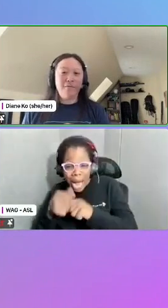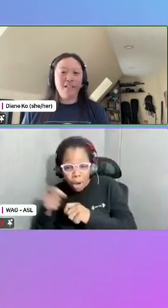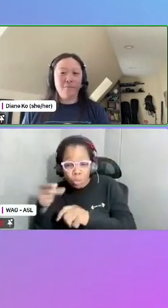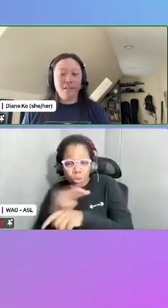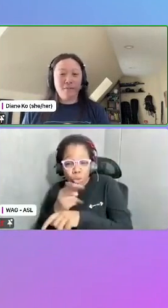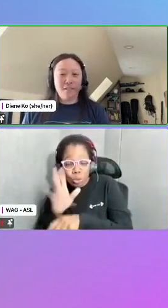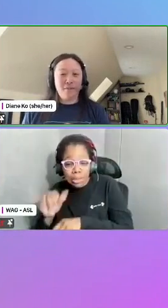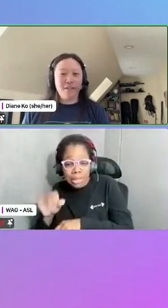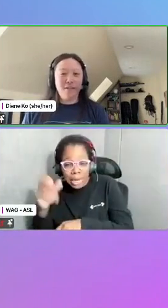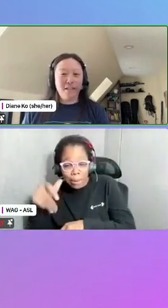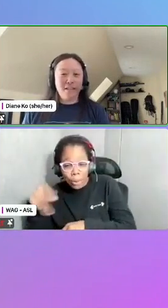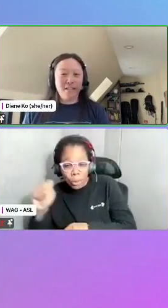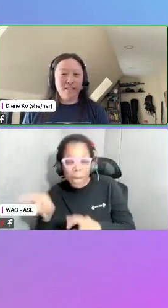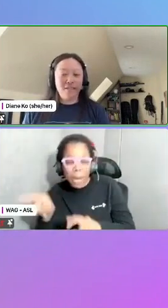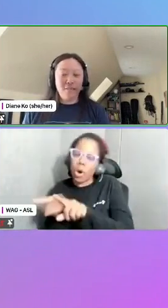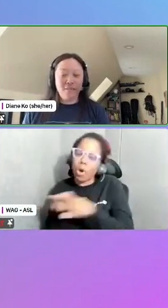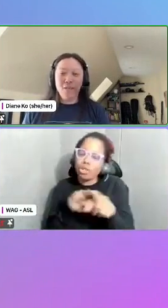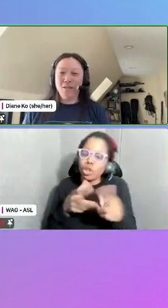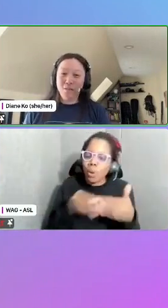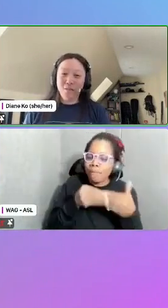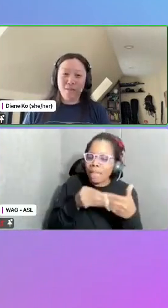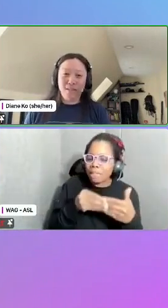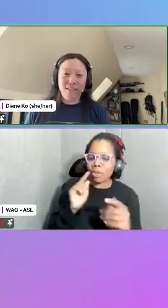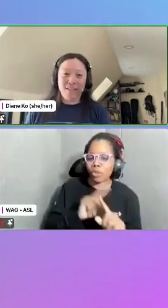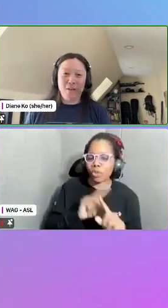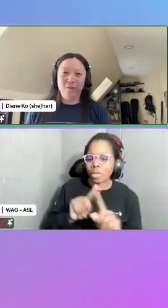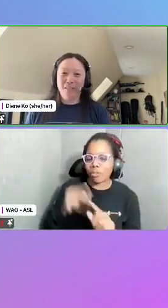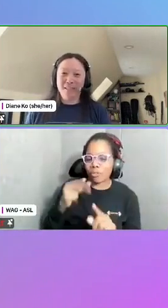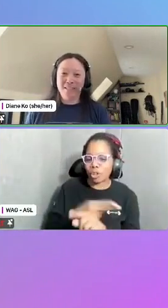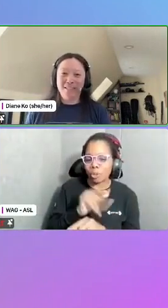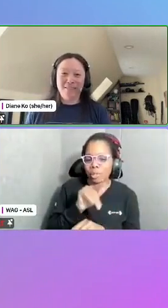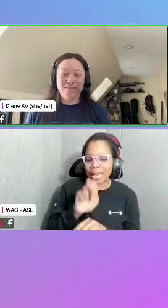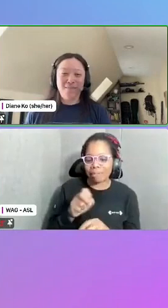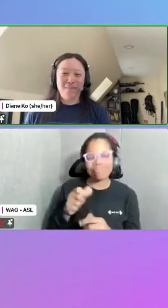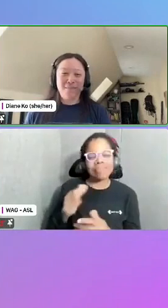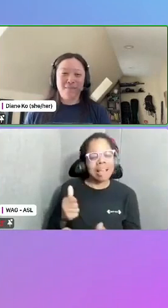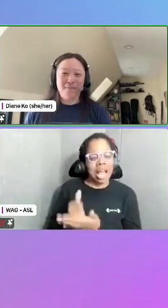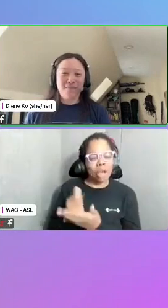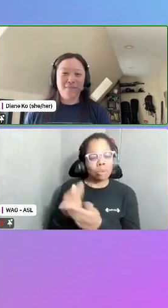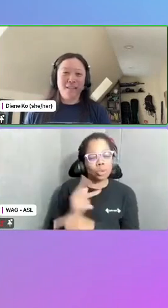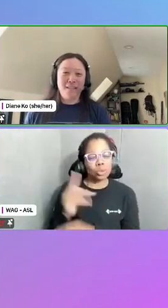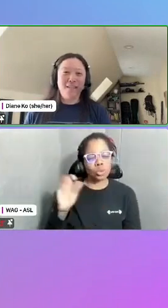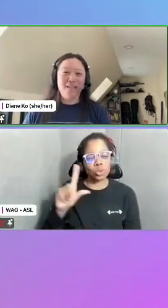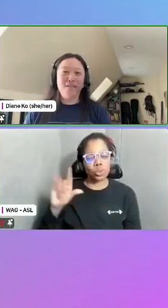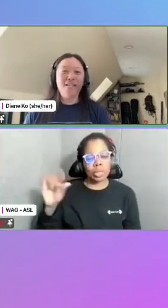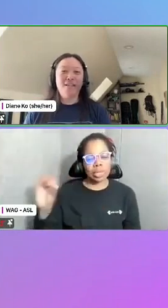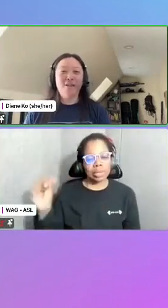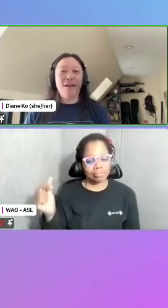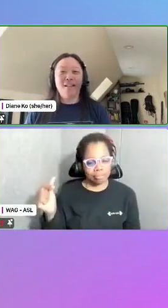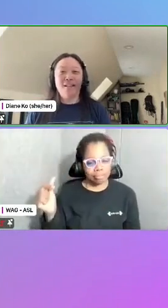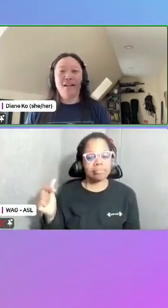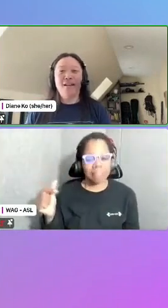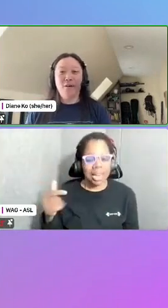labeled by with 1L this attribute is invalid aria attribute that you meant to